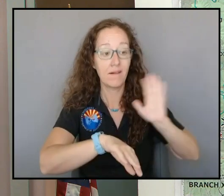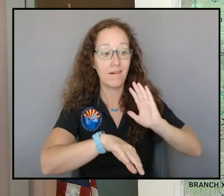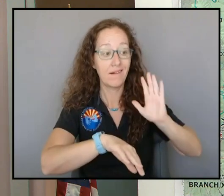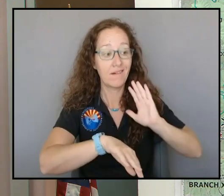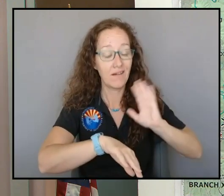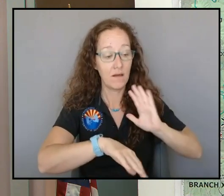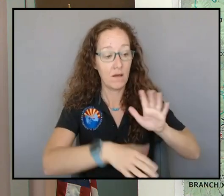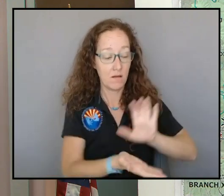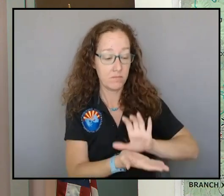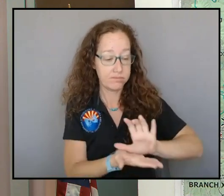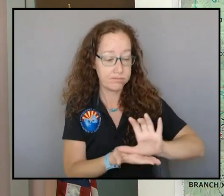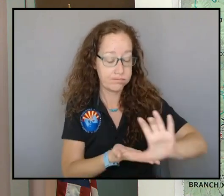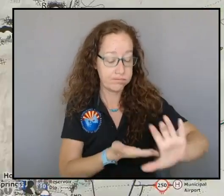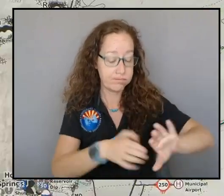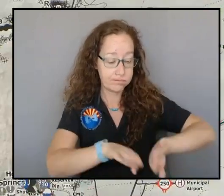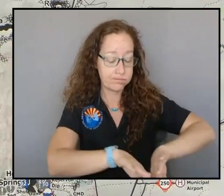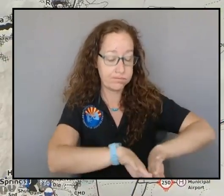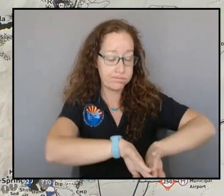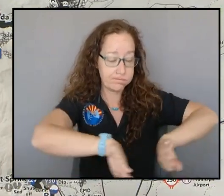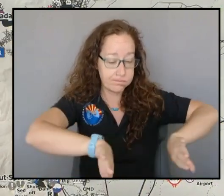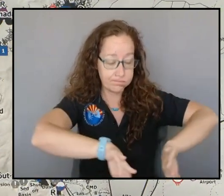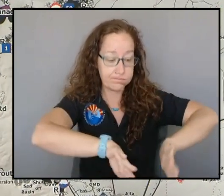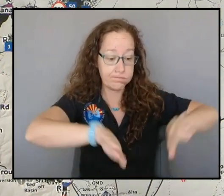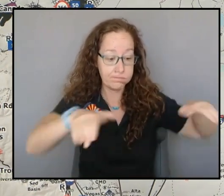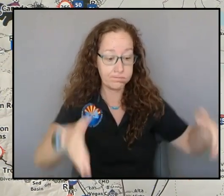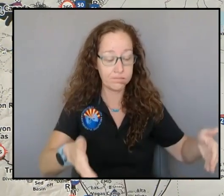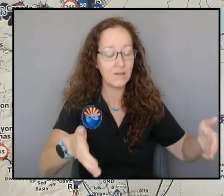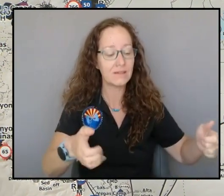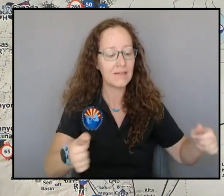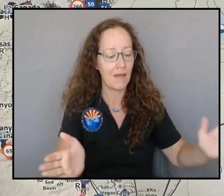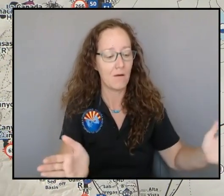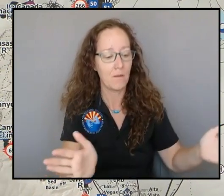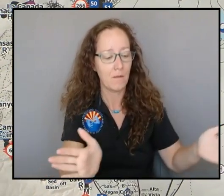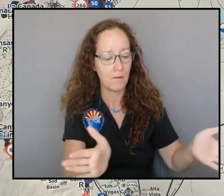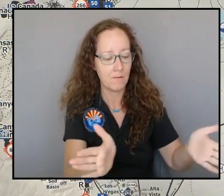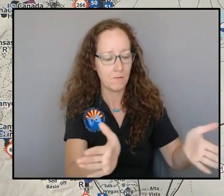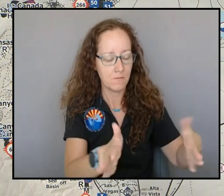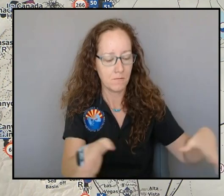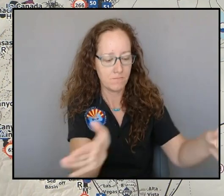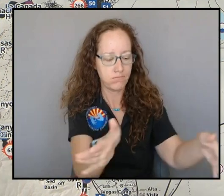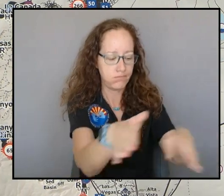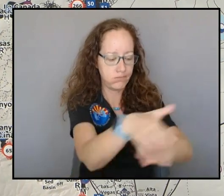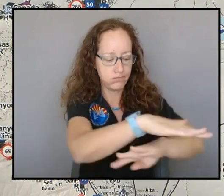those dozer lines that were created, or handlines, or the control features that were in place as the fire went through